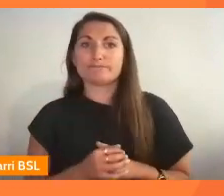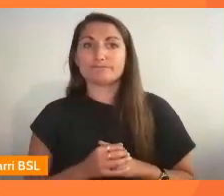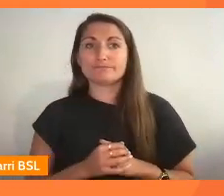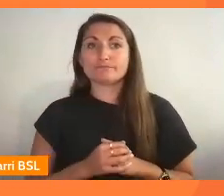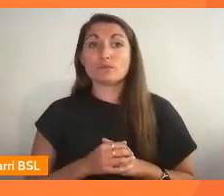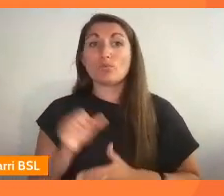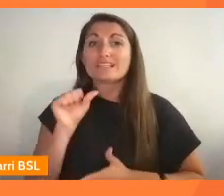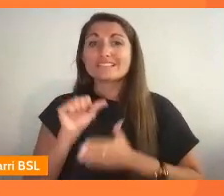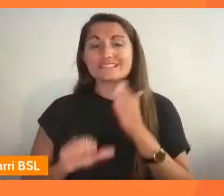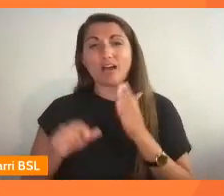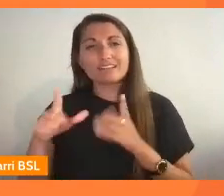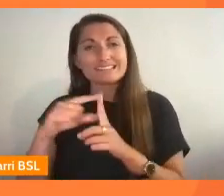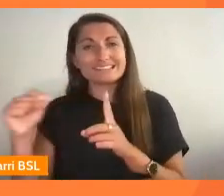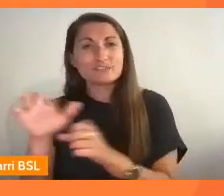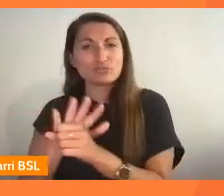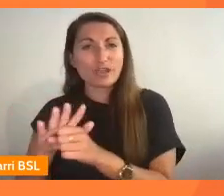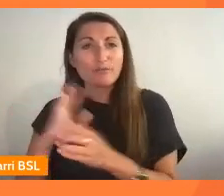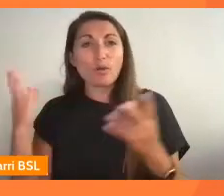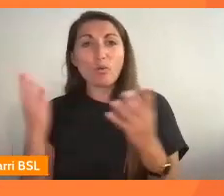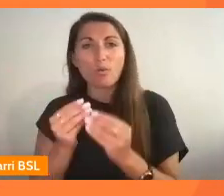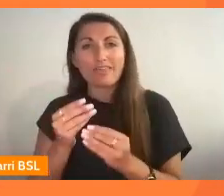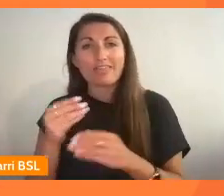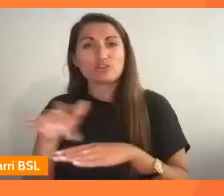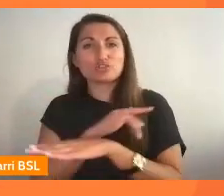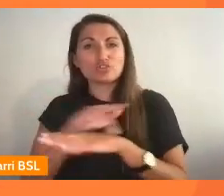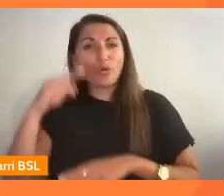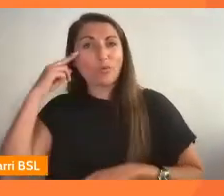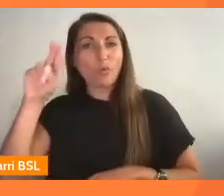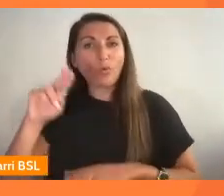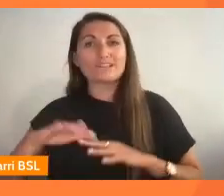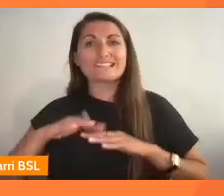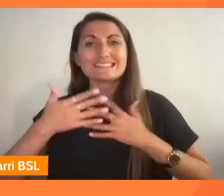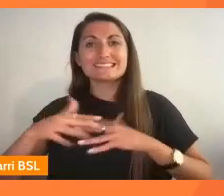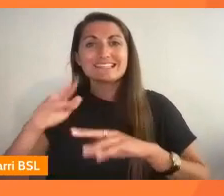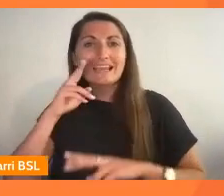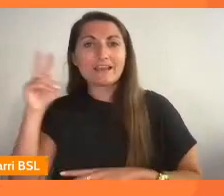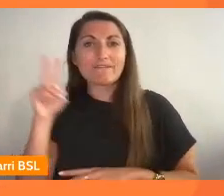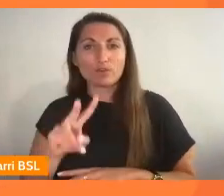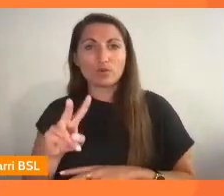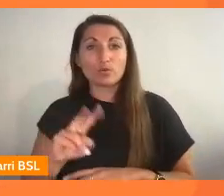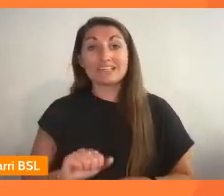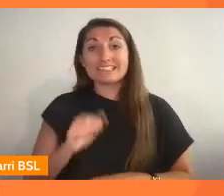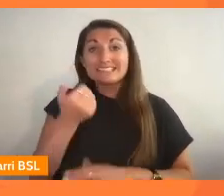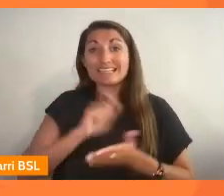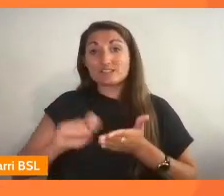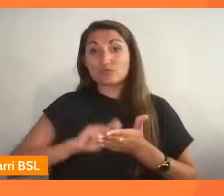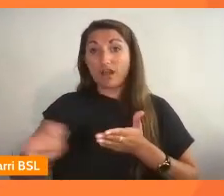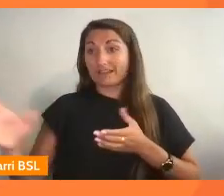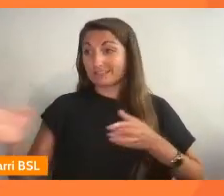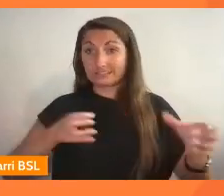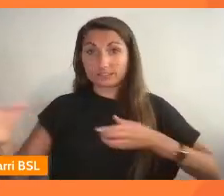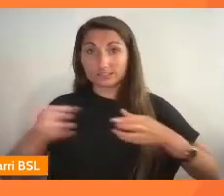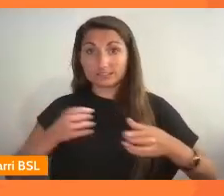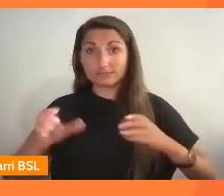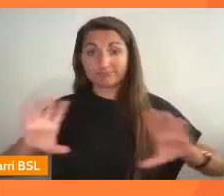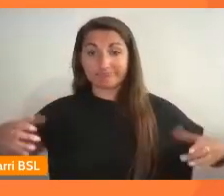called SeaView which brought six writers together. They had never written for screen before, so we had a show run